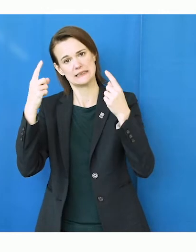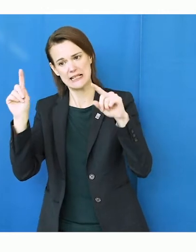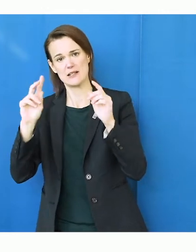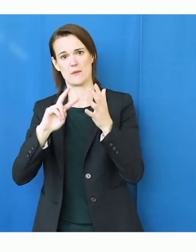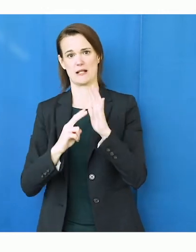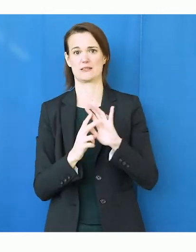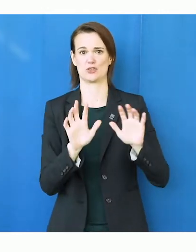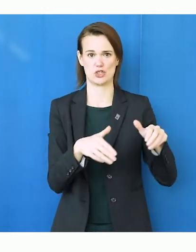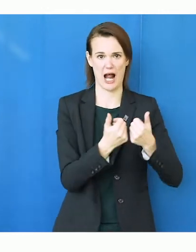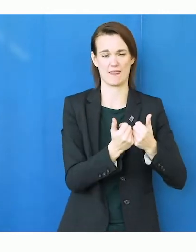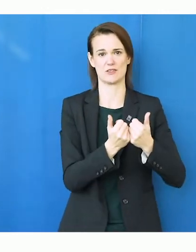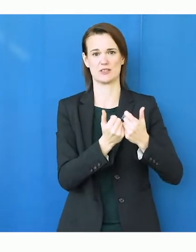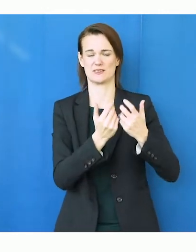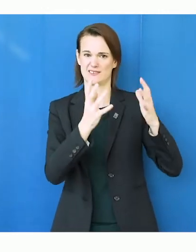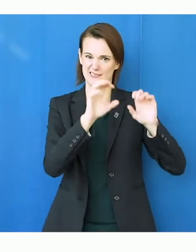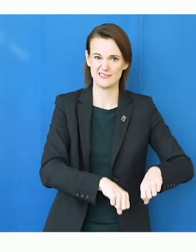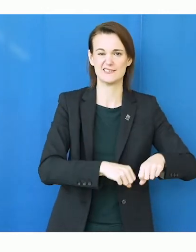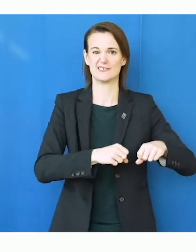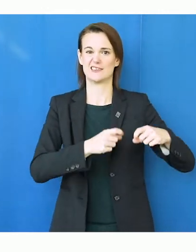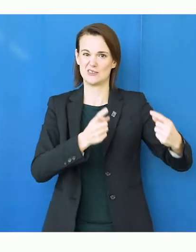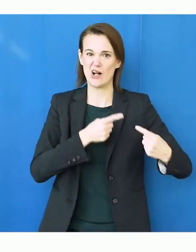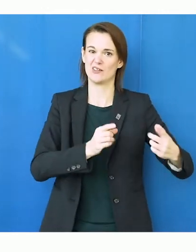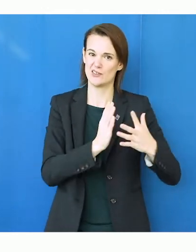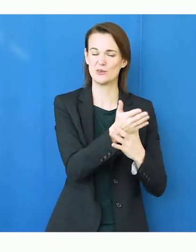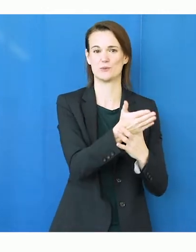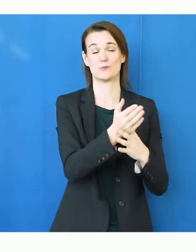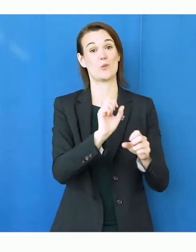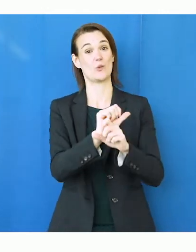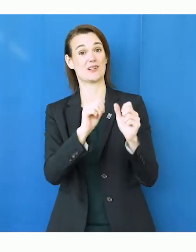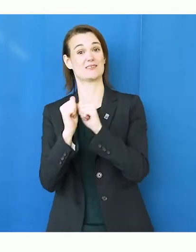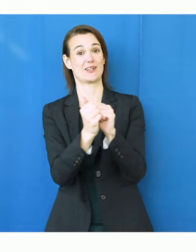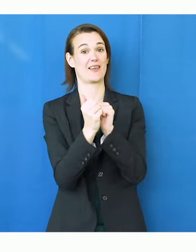By working together, we have been able to graduate from NSCC, while gaining new skills.